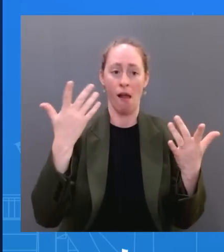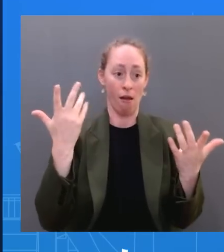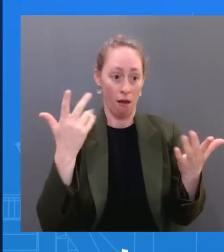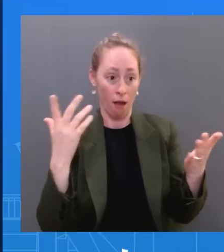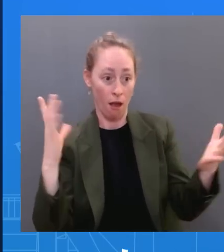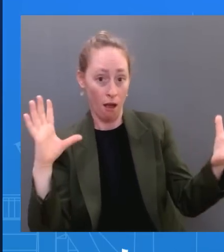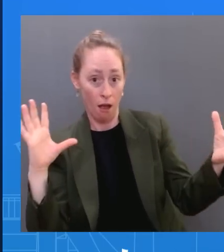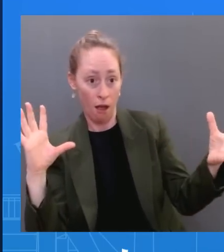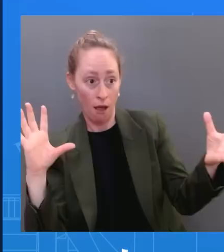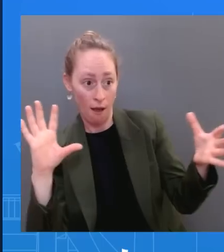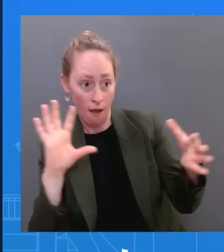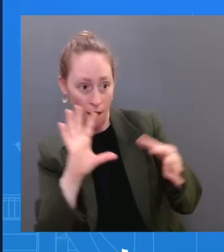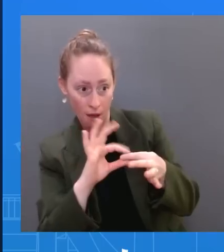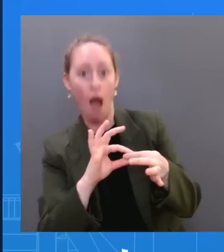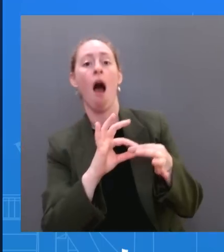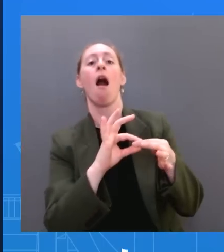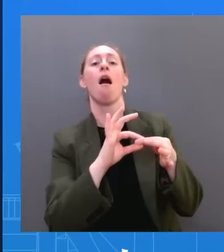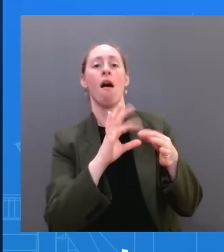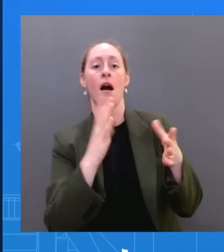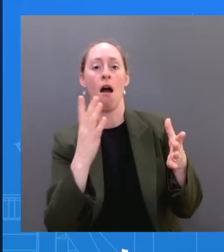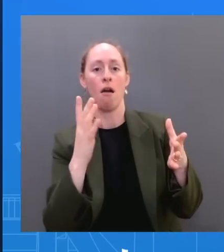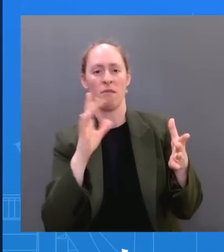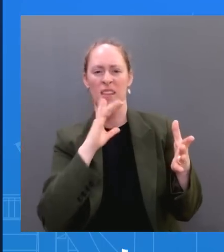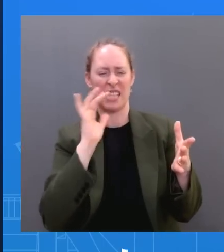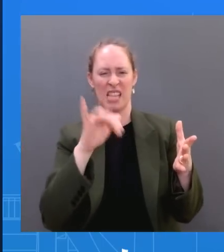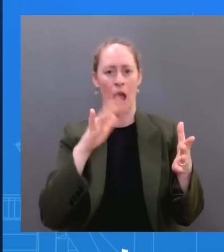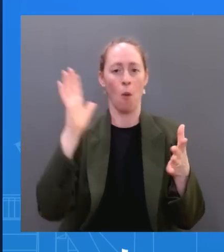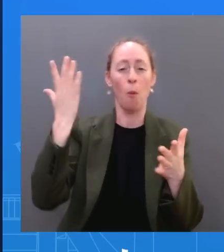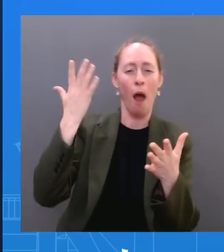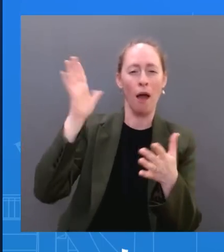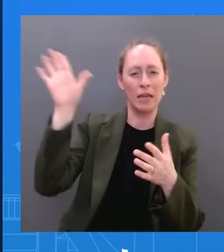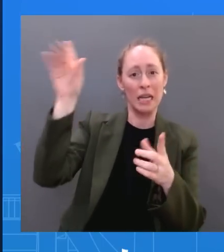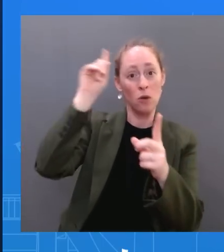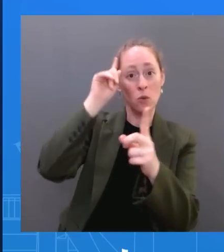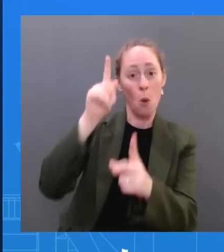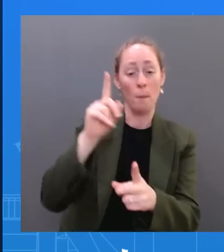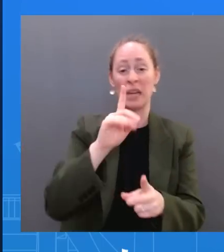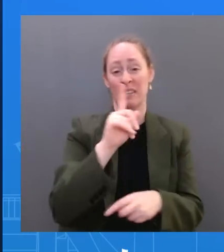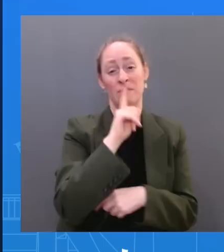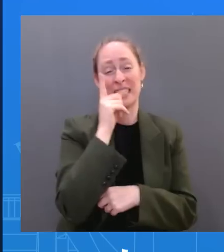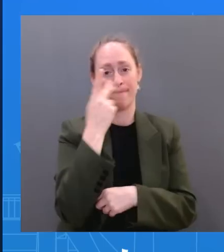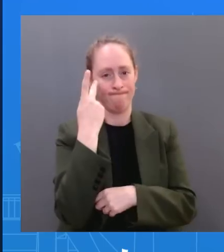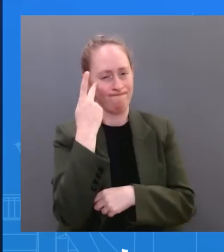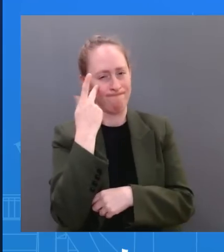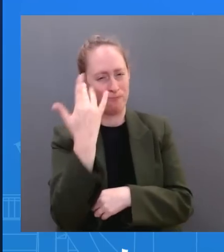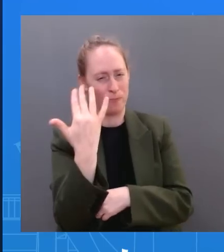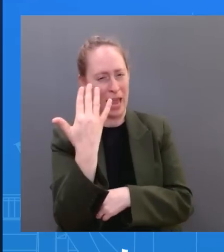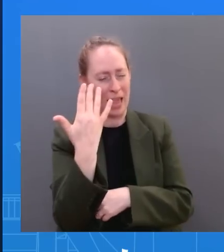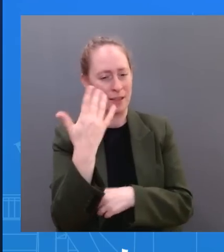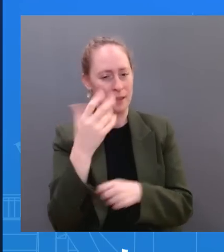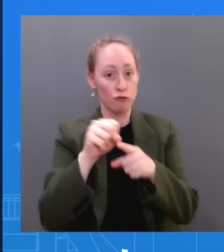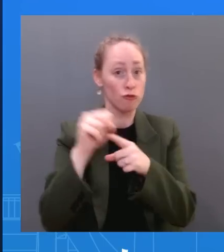as he embarks on his engagements both in Israel and in Saudi Arabia. I will point out that the fact that the President himself